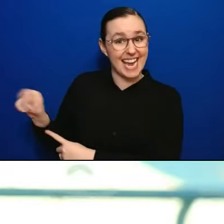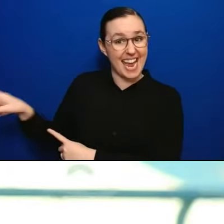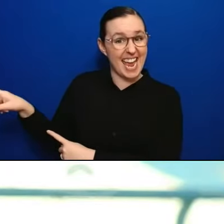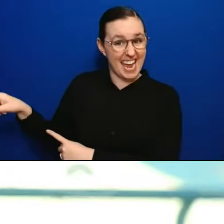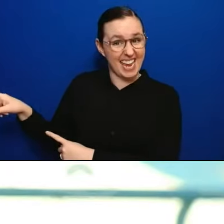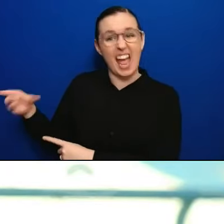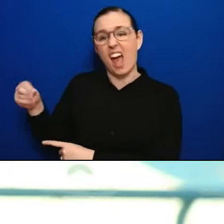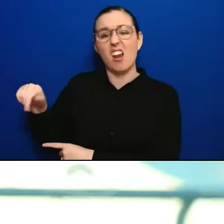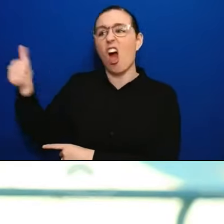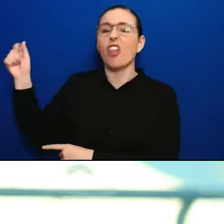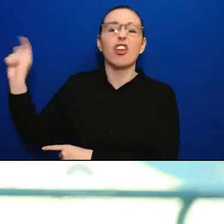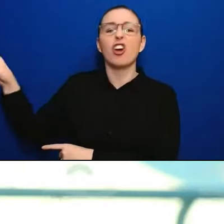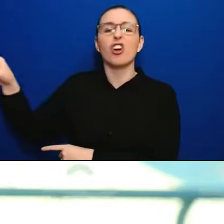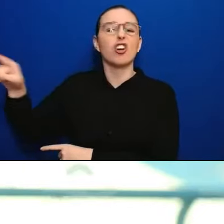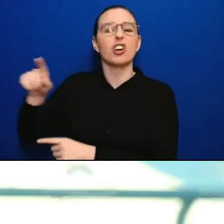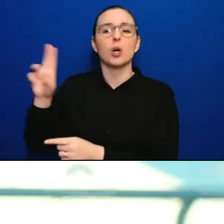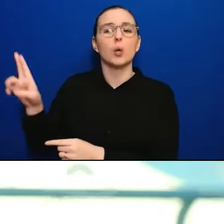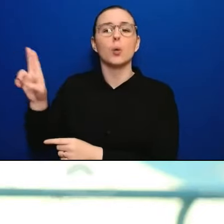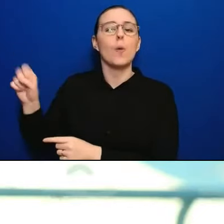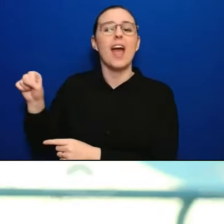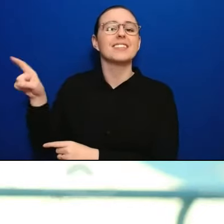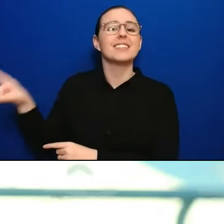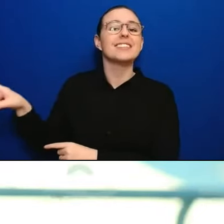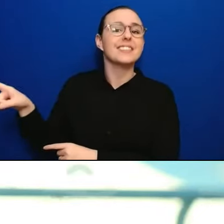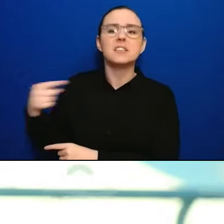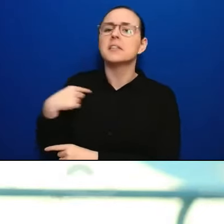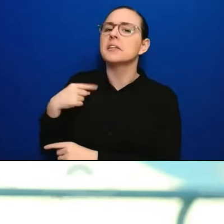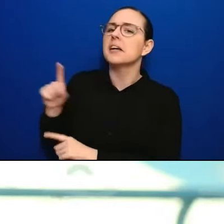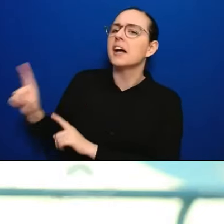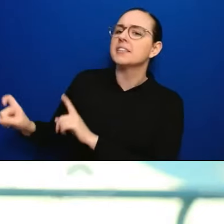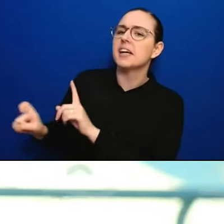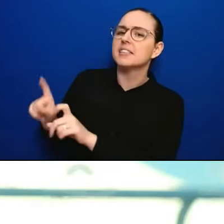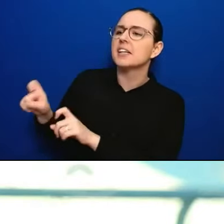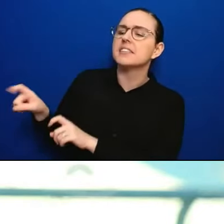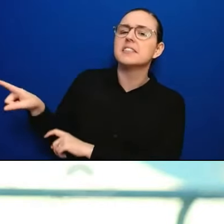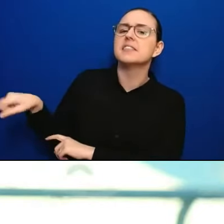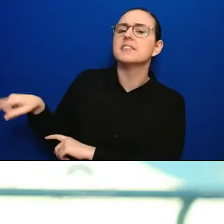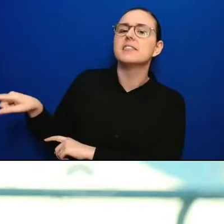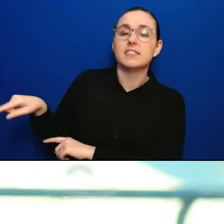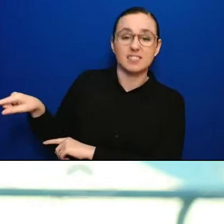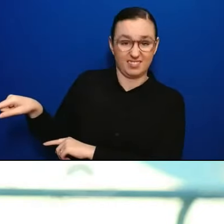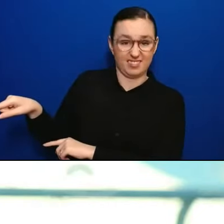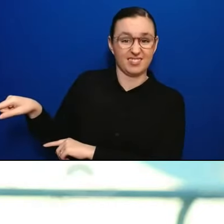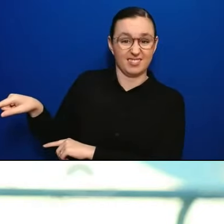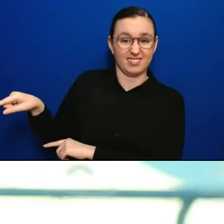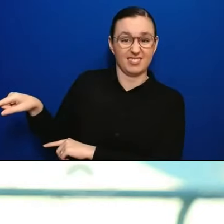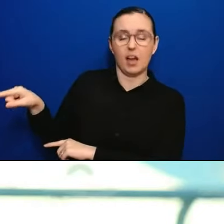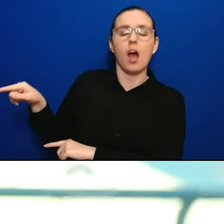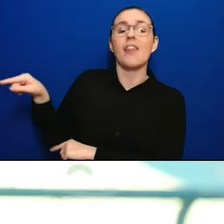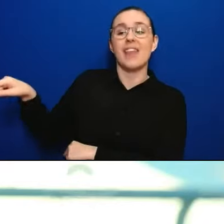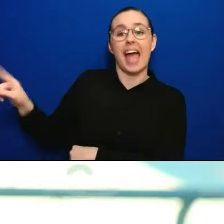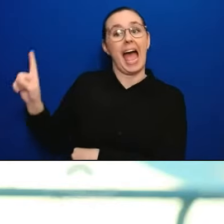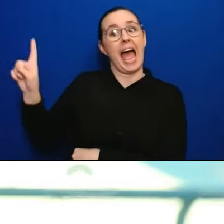continuing. And the FDA and others in the U.S. asked Pfizer to add a